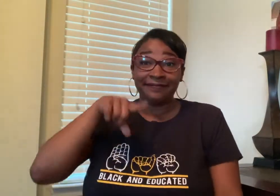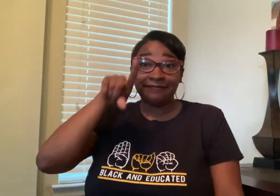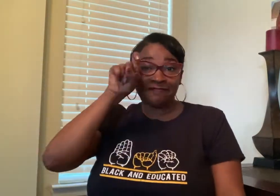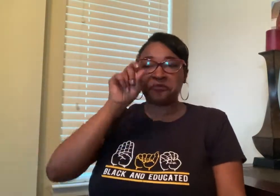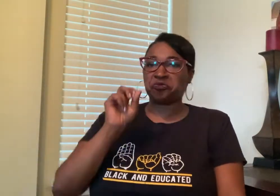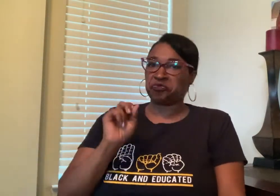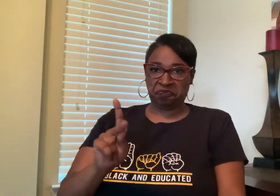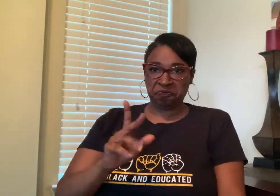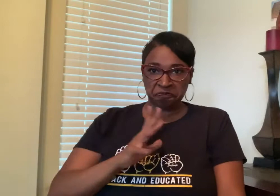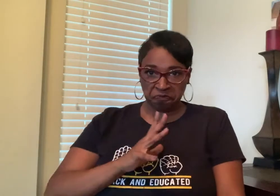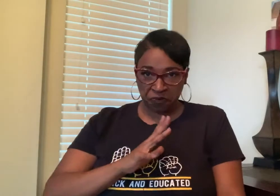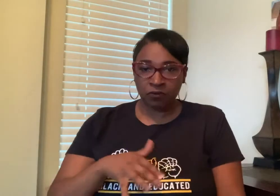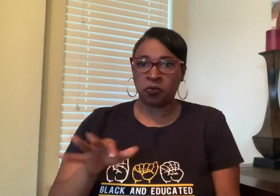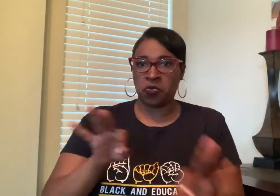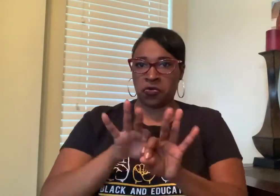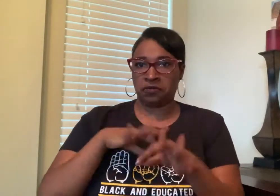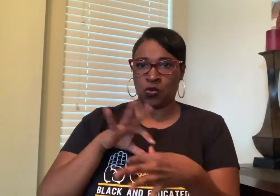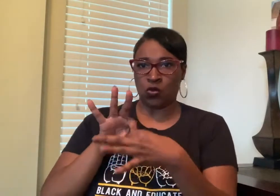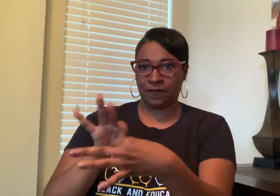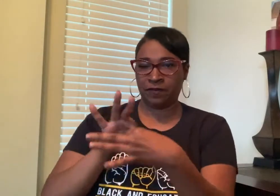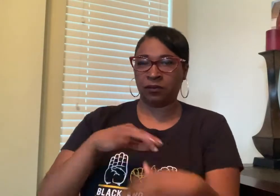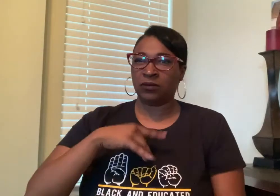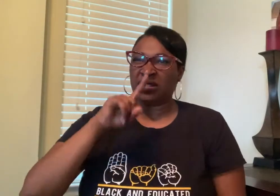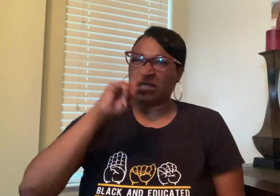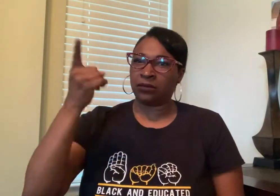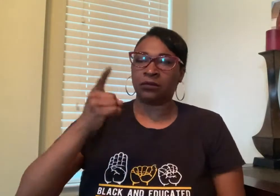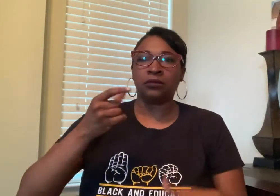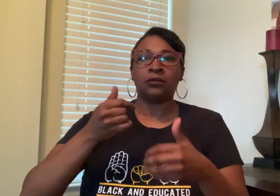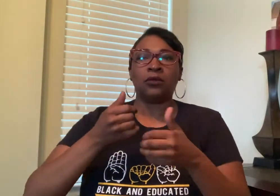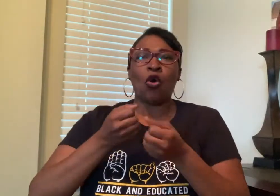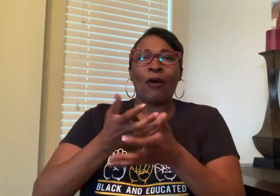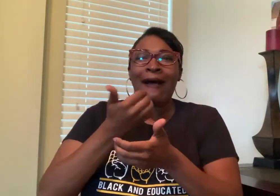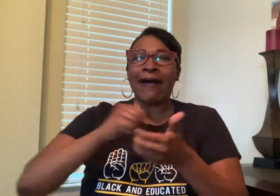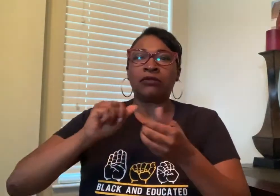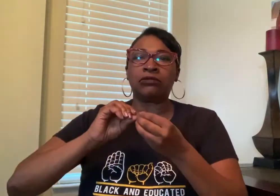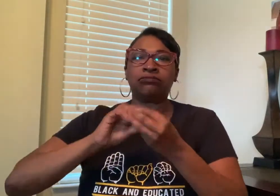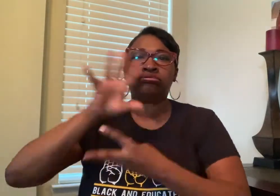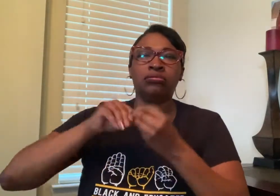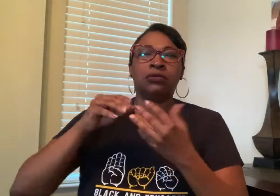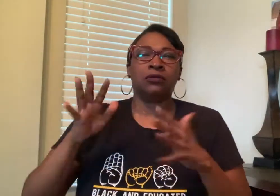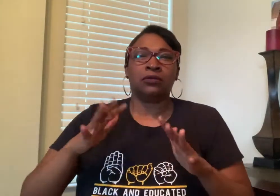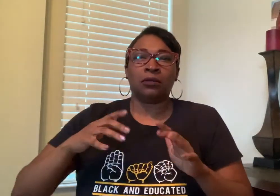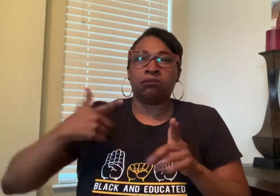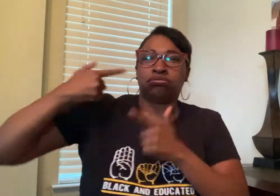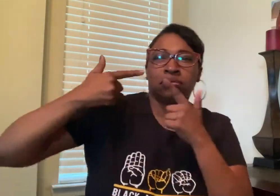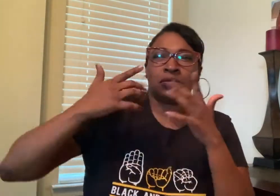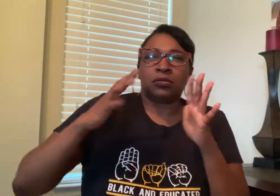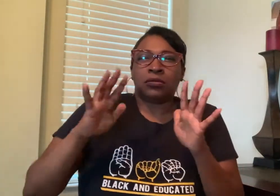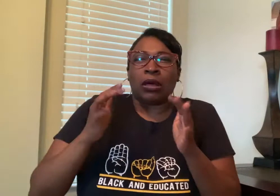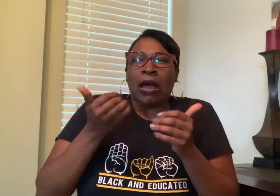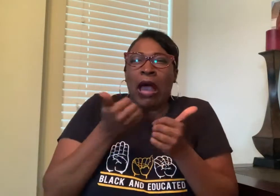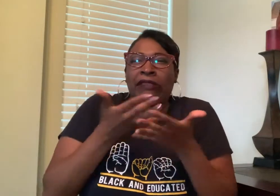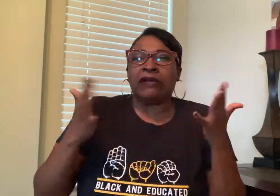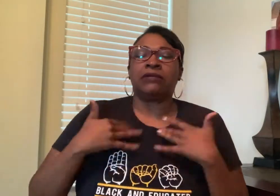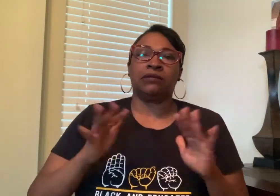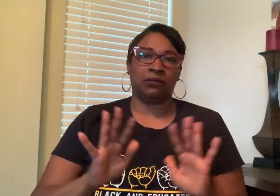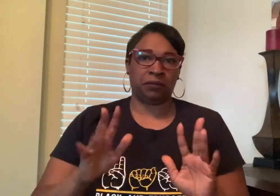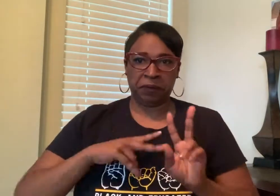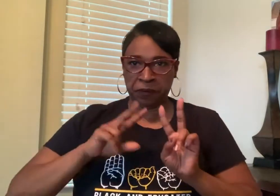It was odd, but I knew the most important thing was to cooperate. I didn’t want to escalate the situation where guns would be drawn or